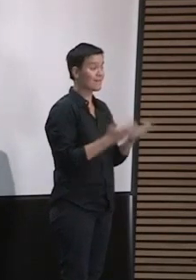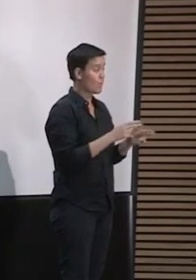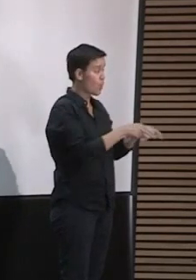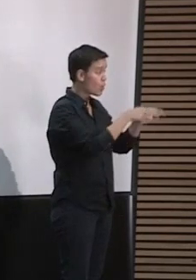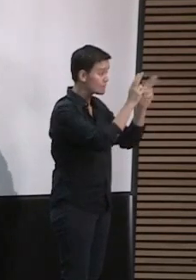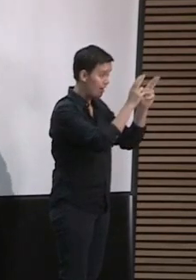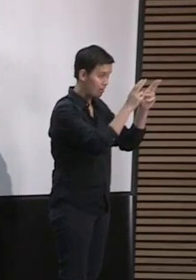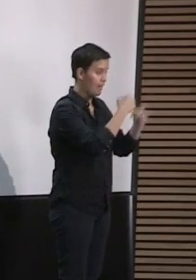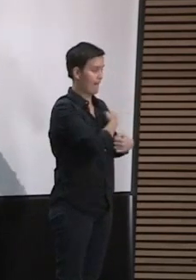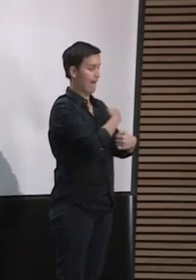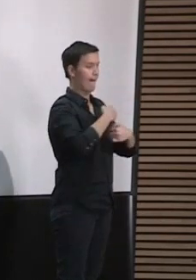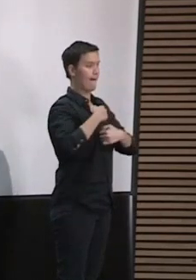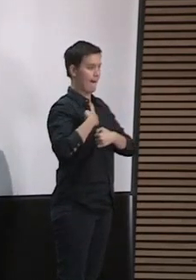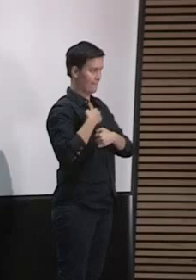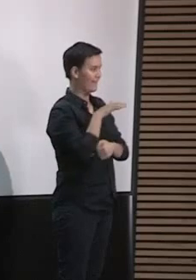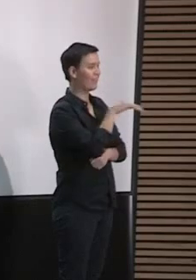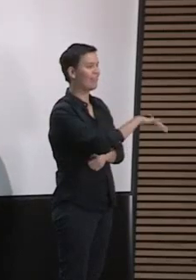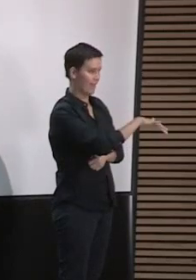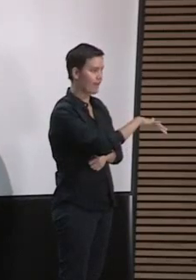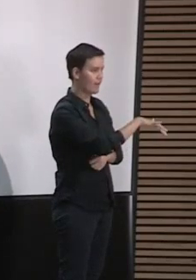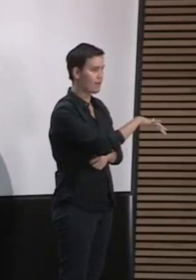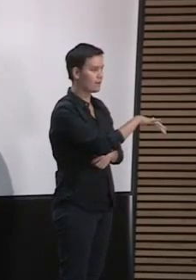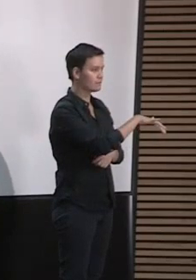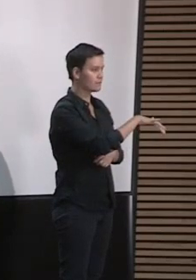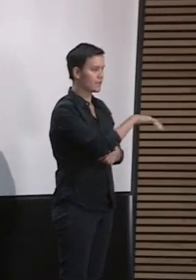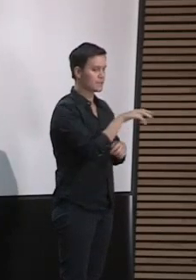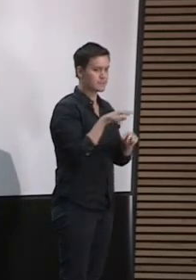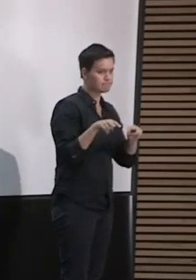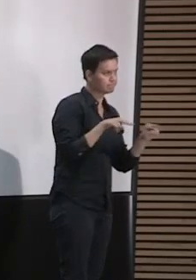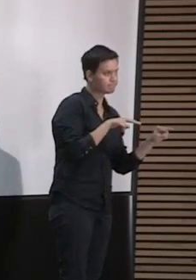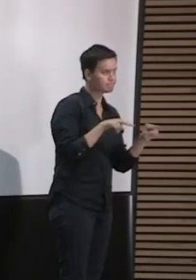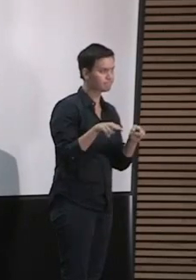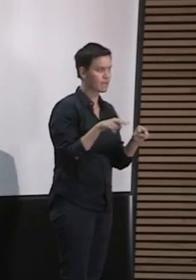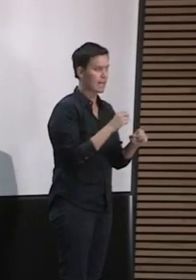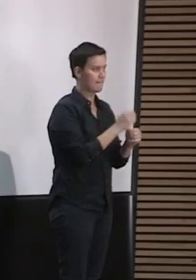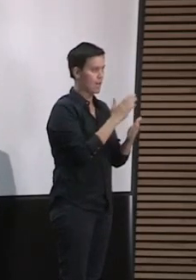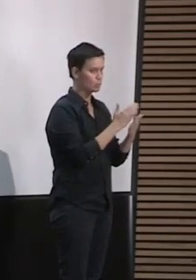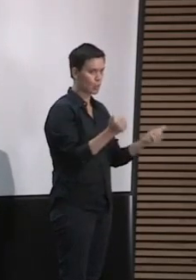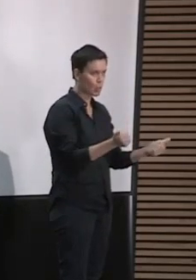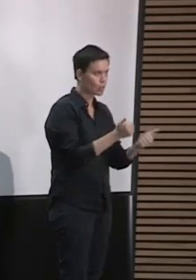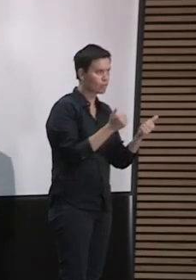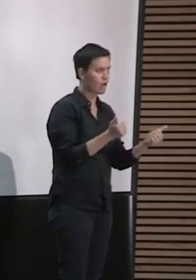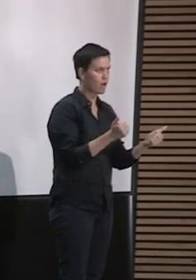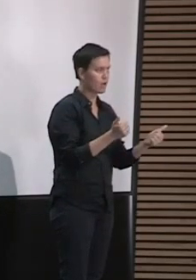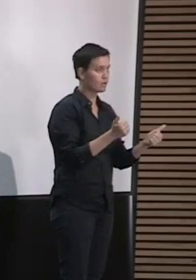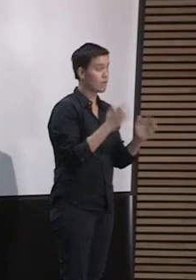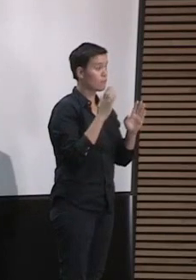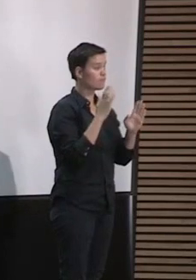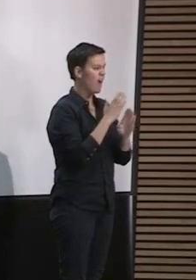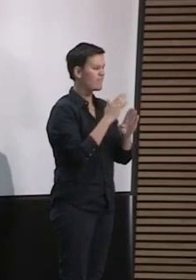through. You'll remember that these are now Defence Force led facilities. We've over time looked to bolster them.